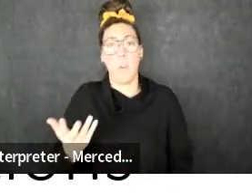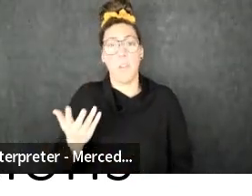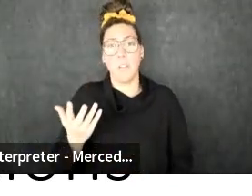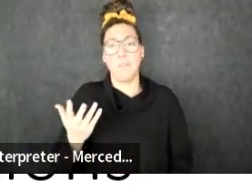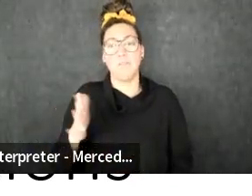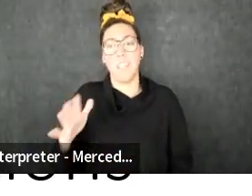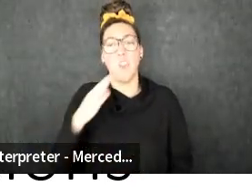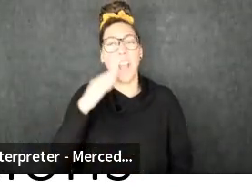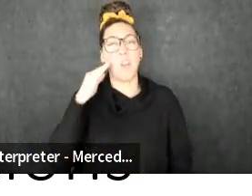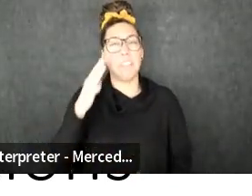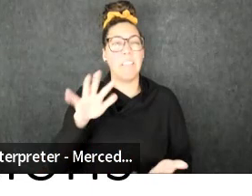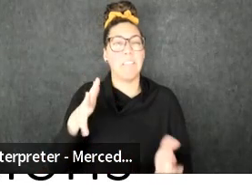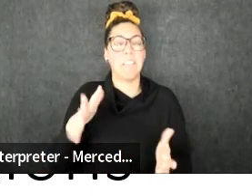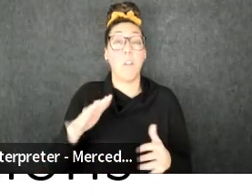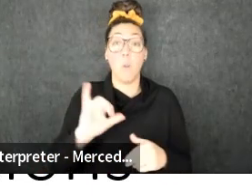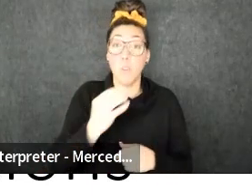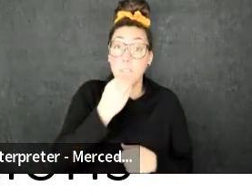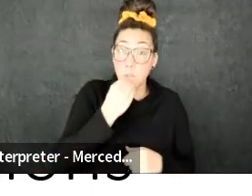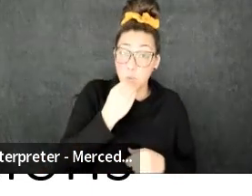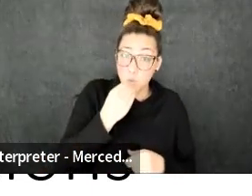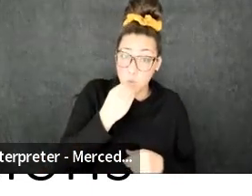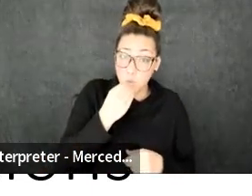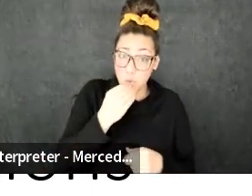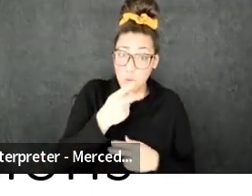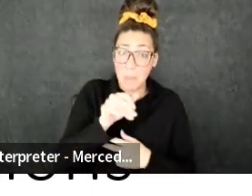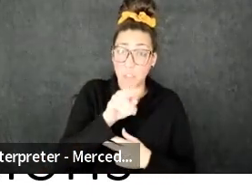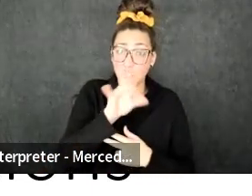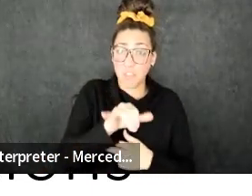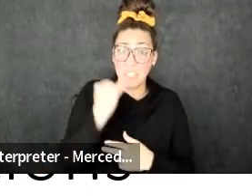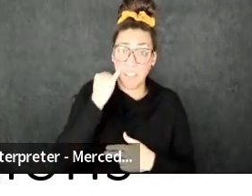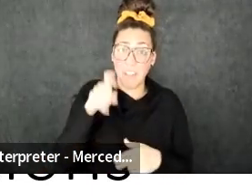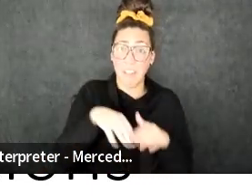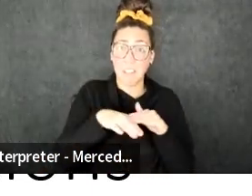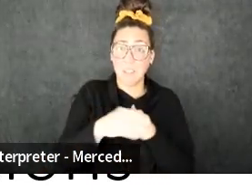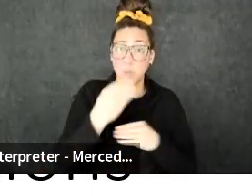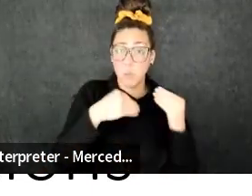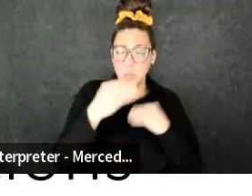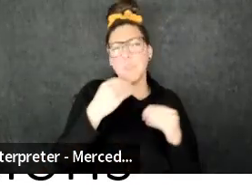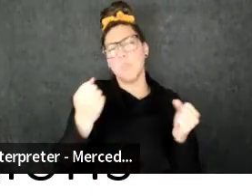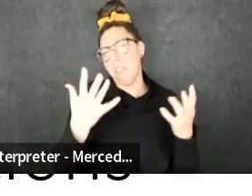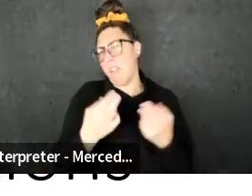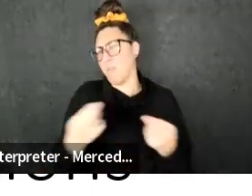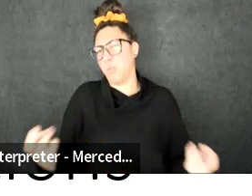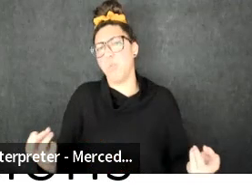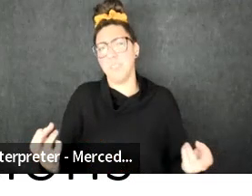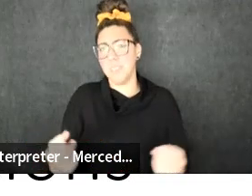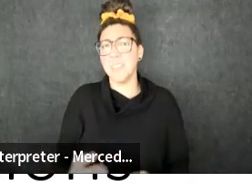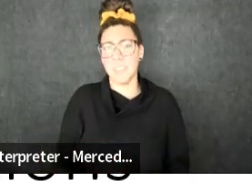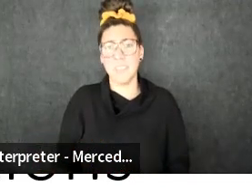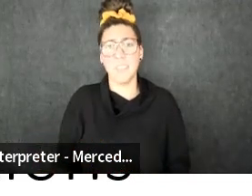There's a food pantry if they need access to food. So there's a lot of resources to connect them to them.